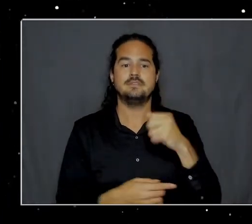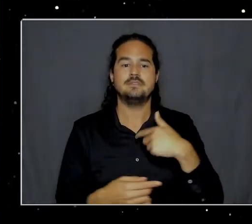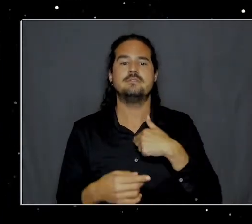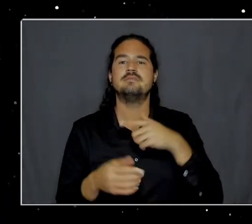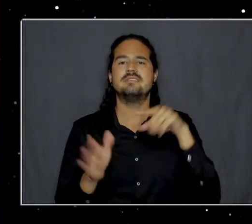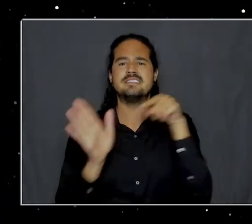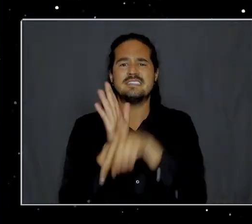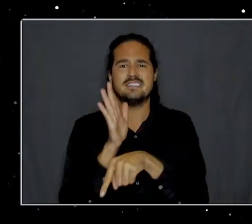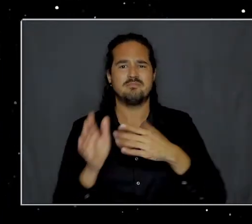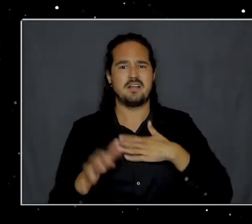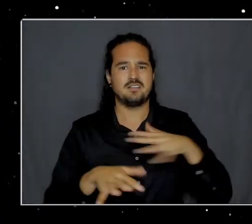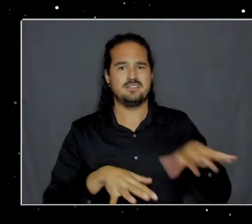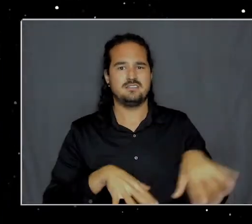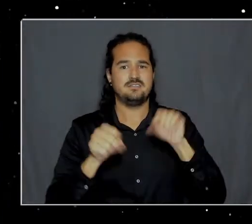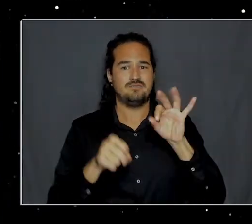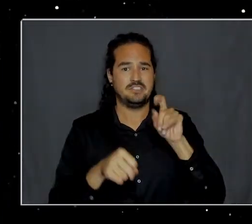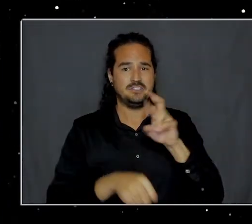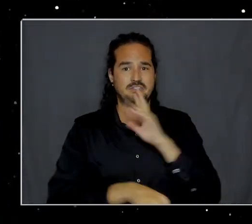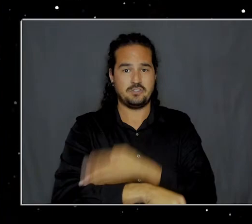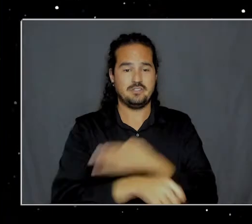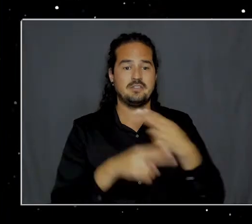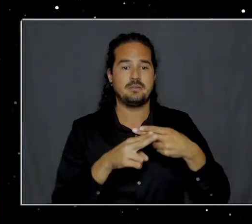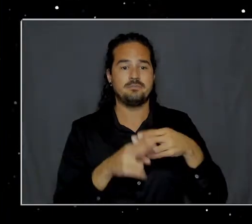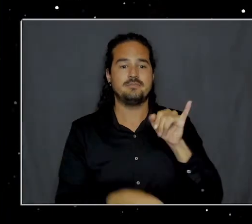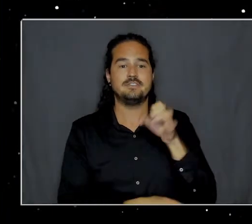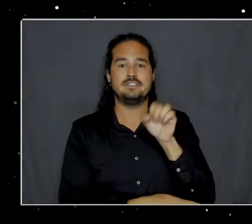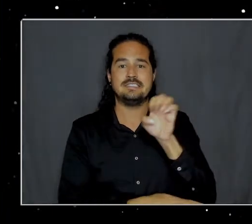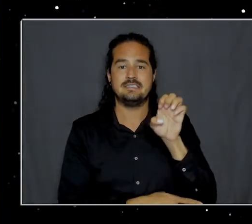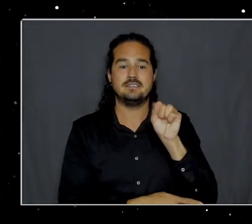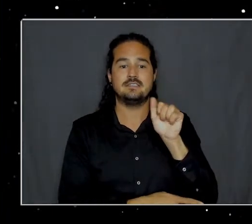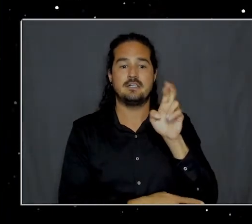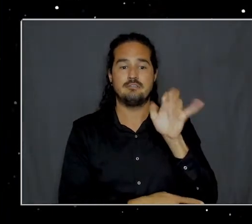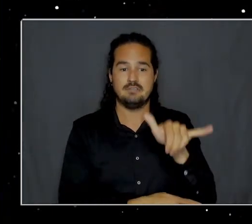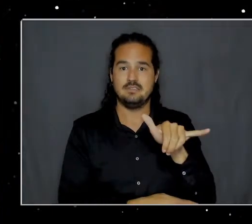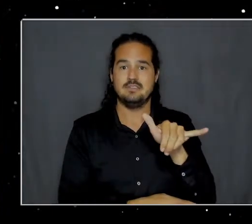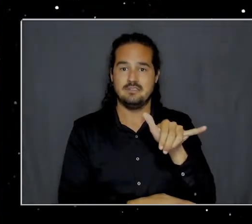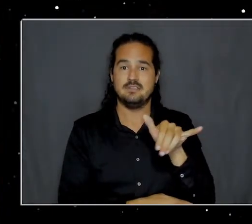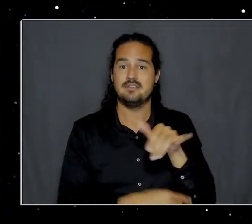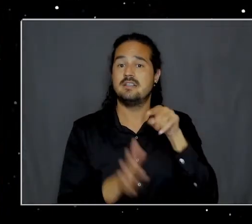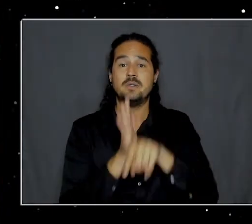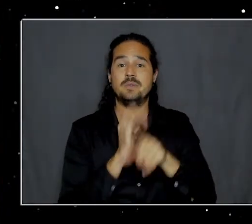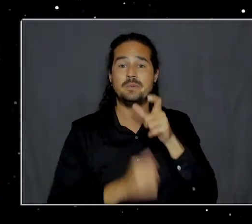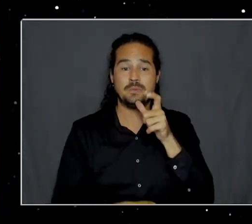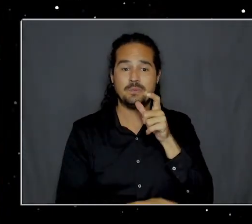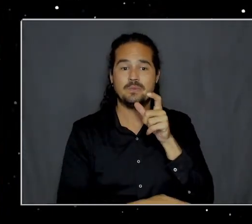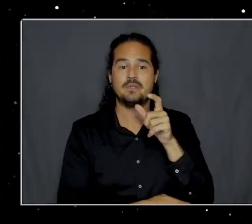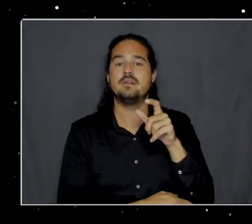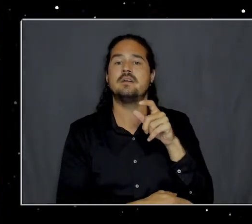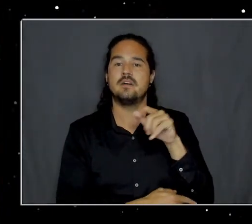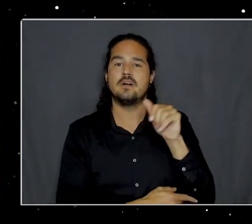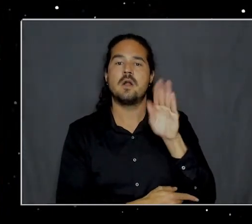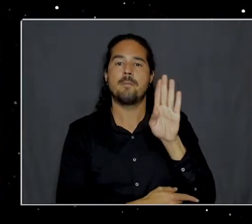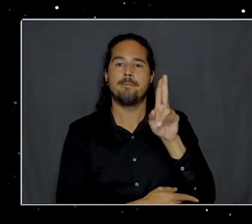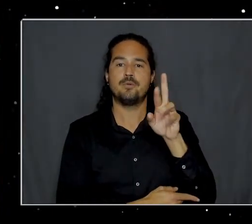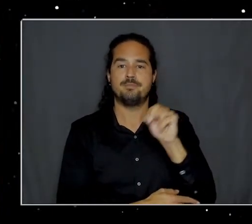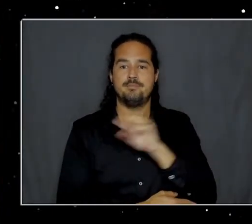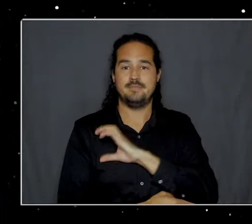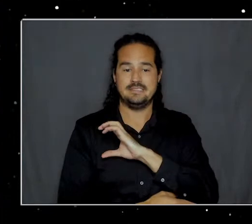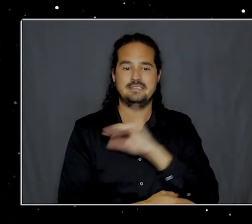IT TO THE GOVERNOR'S DESK. ELAINE SIMONS: MY NAME IS ELAINE SIMONS. IT IS A TRAGEDY THAT I MUST